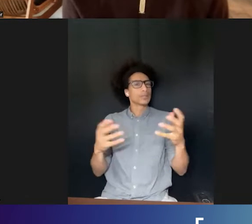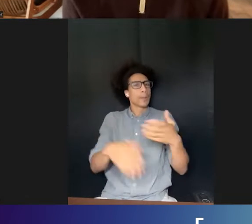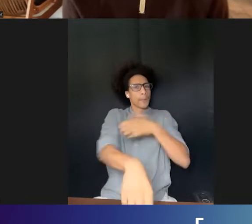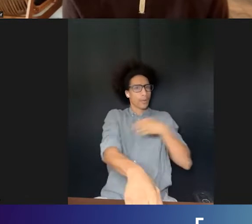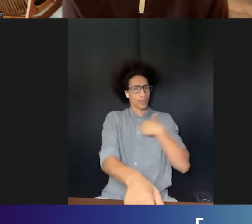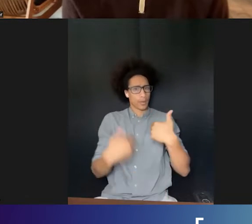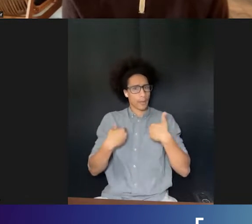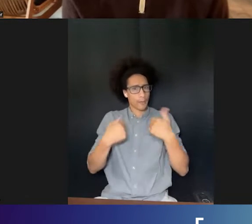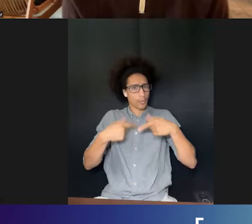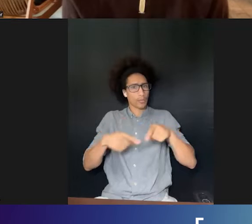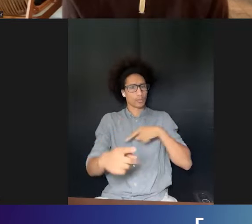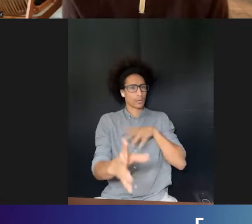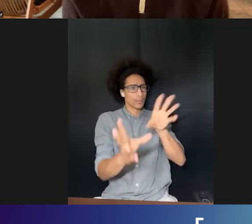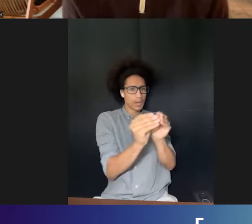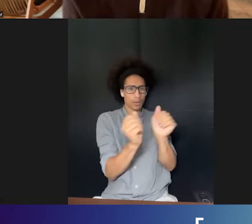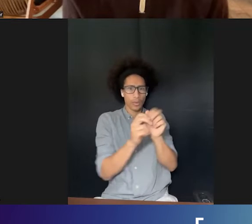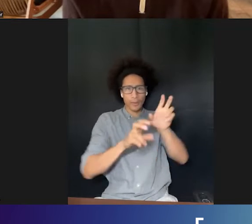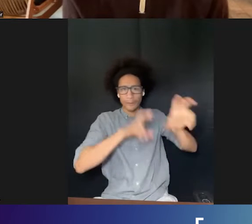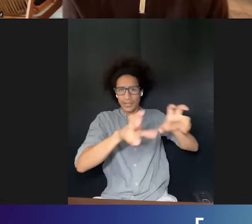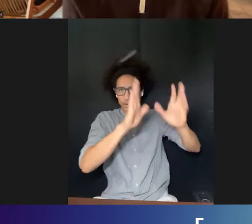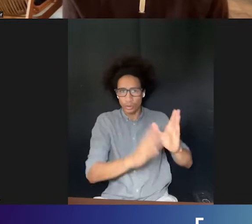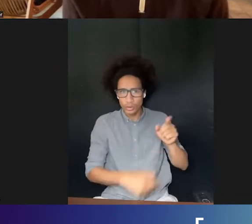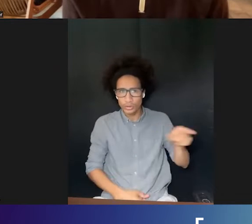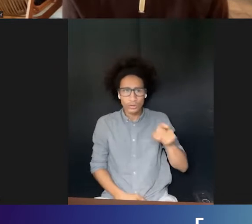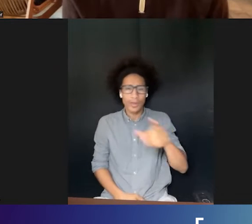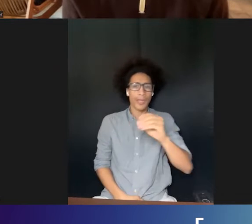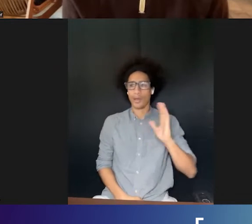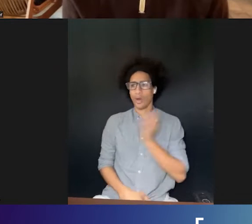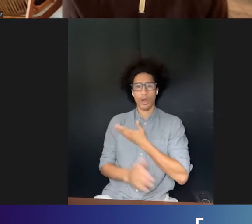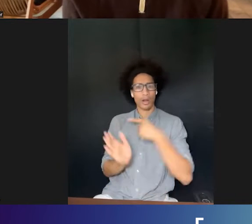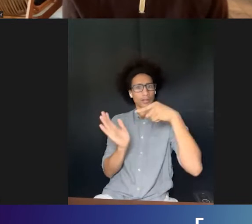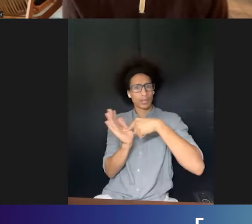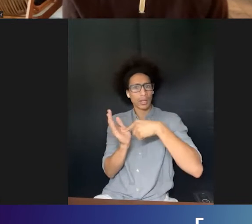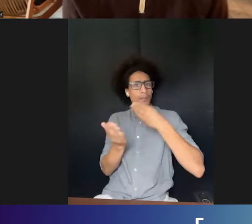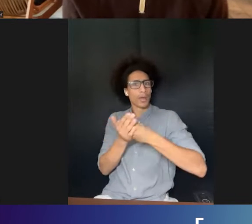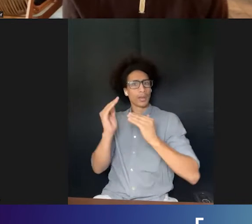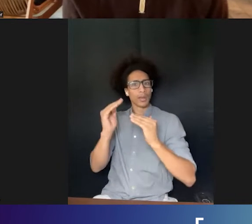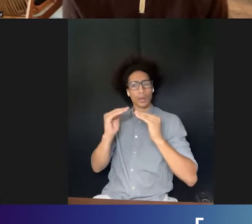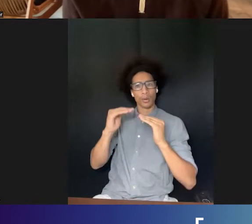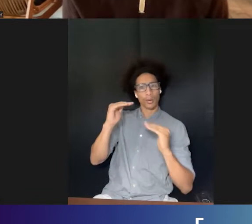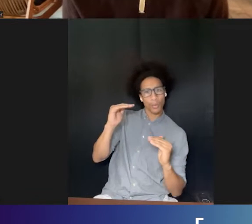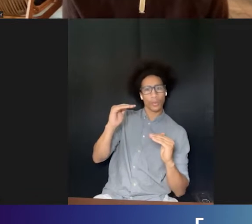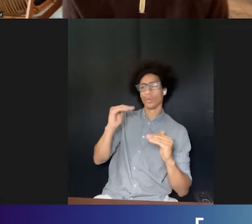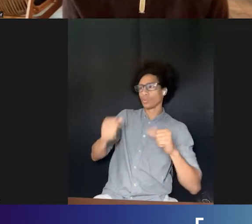to recoup our our debt and also maximize the number of eyeballs looking at the work we're making?